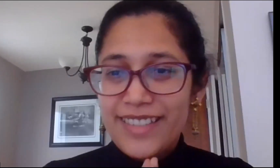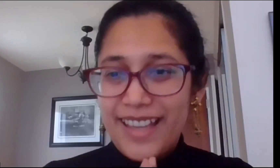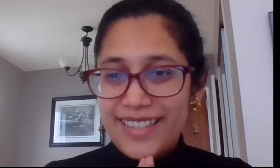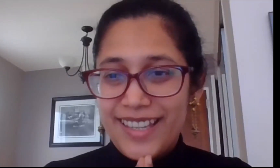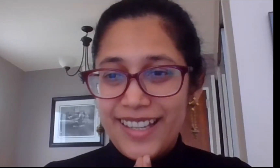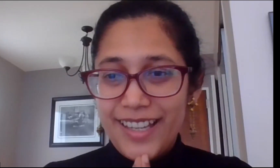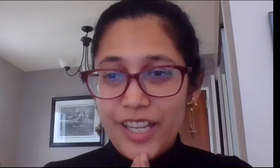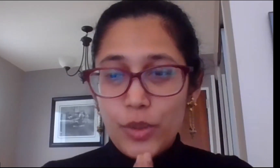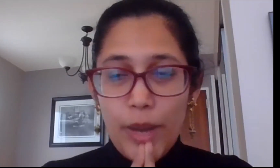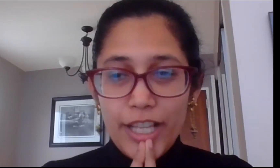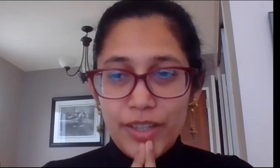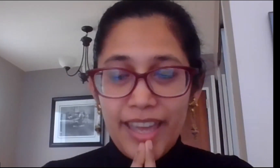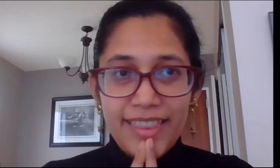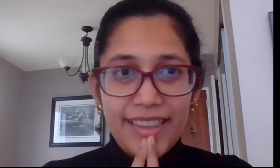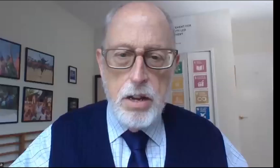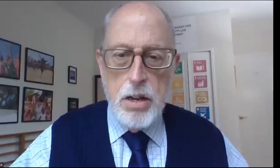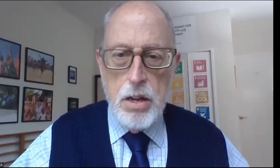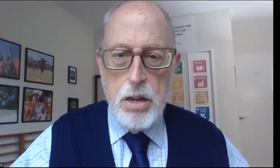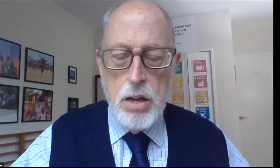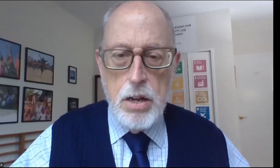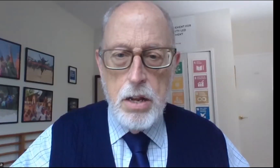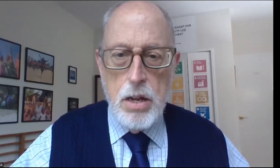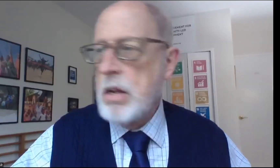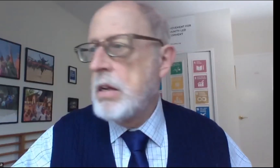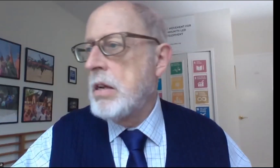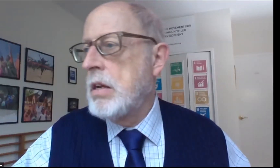Yes, yes. Can you do that?